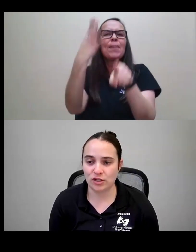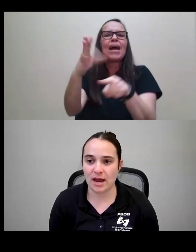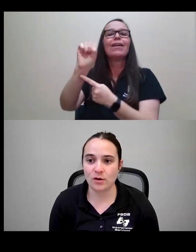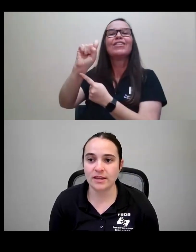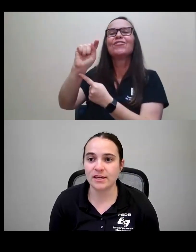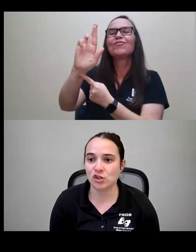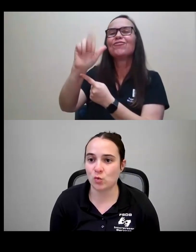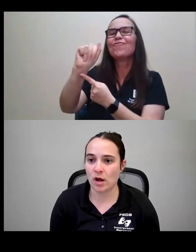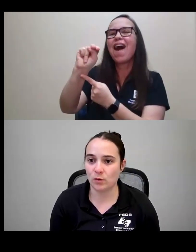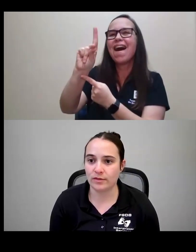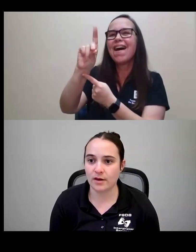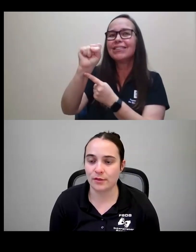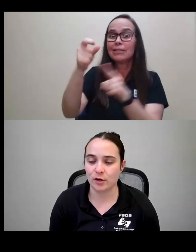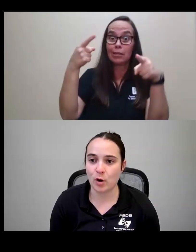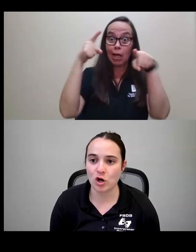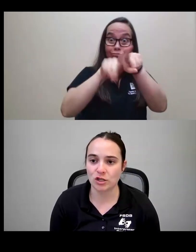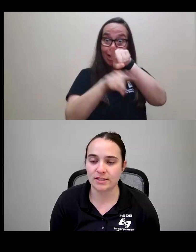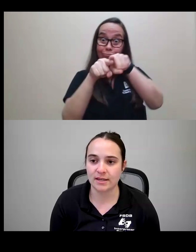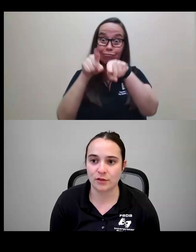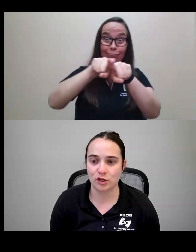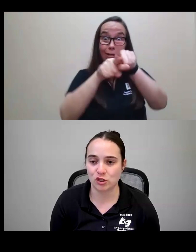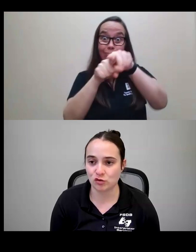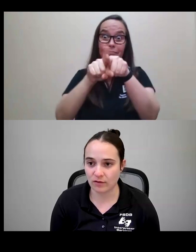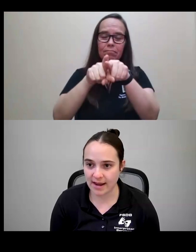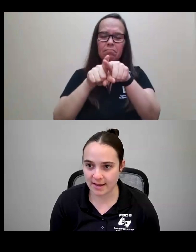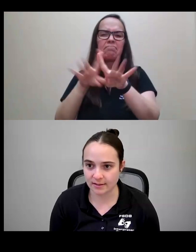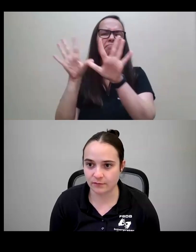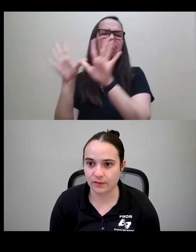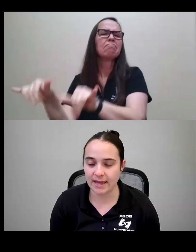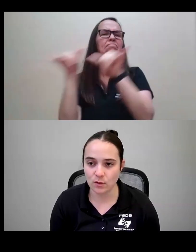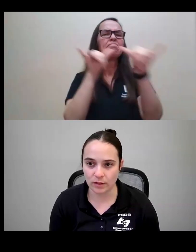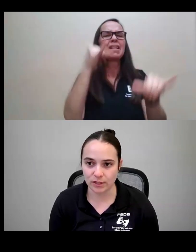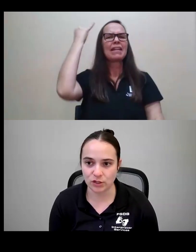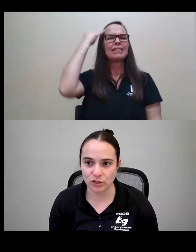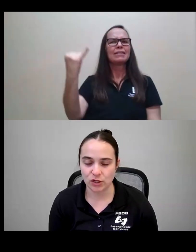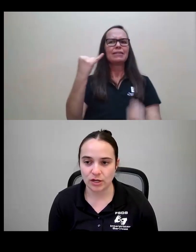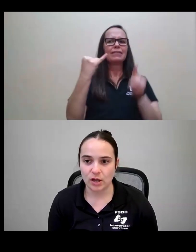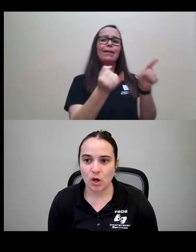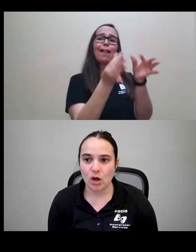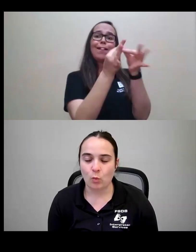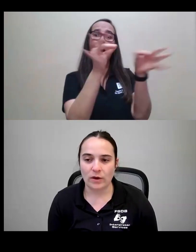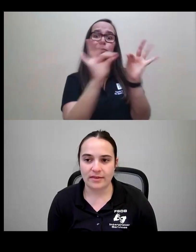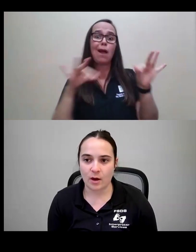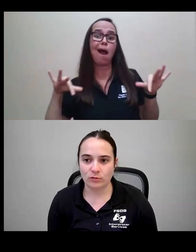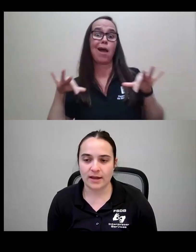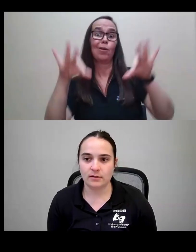language and how can it intertwine with other parts and other strands of language without